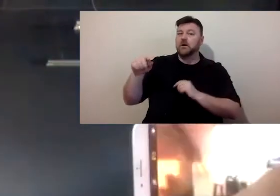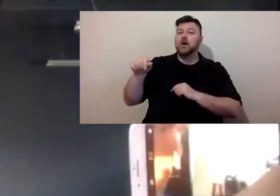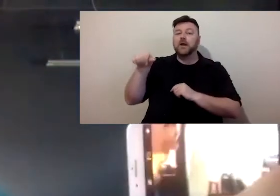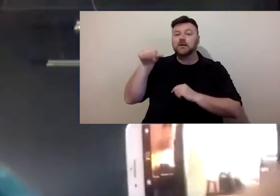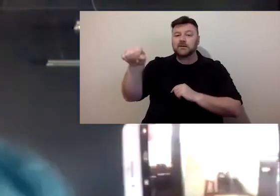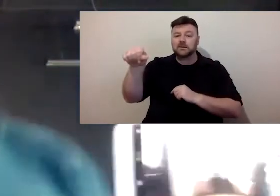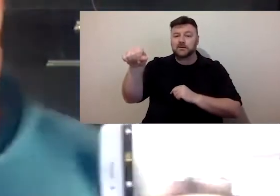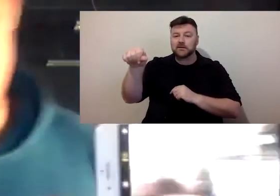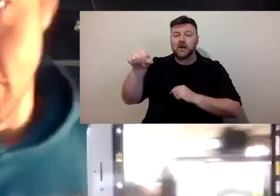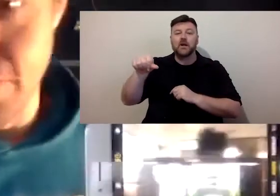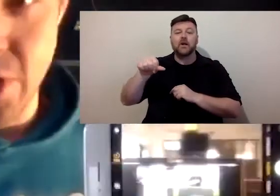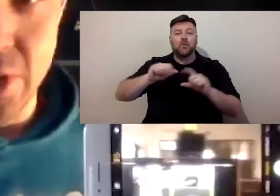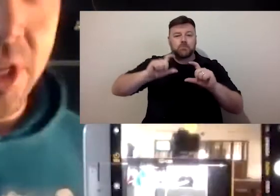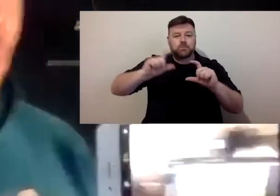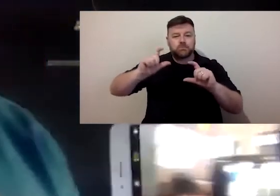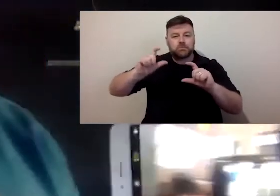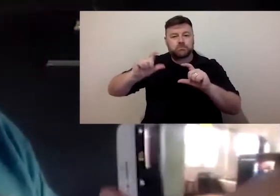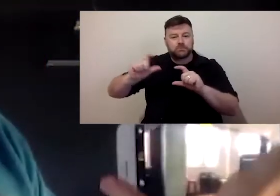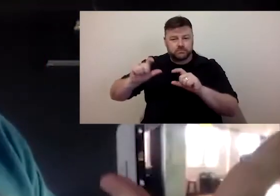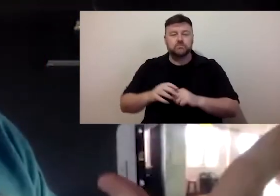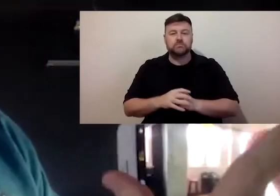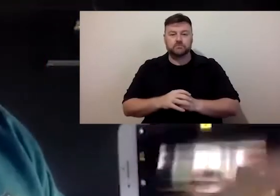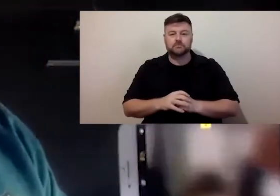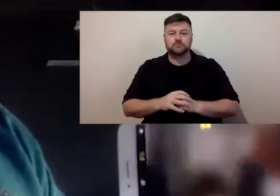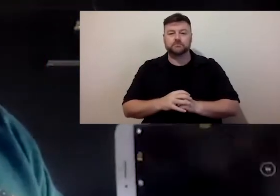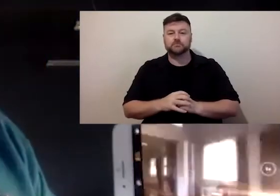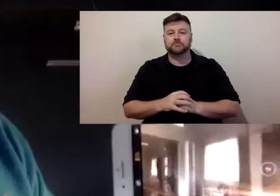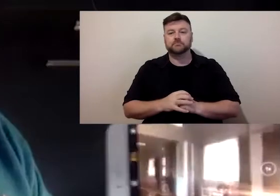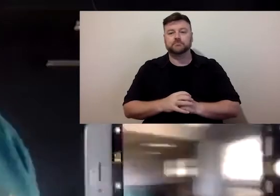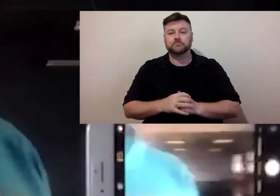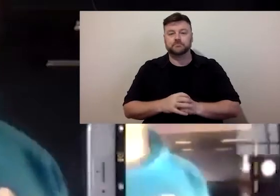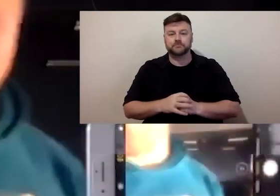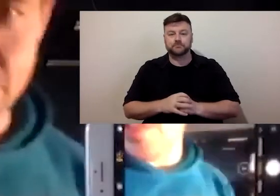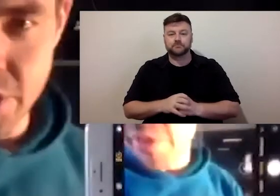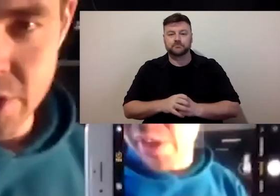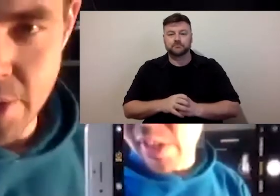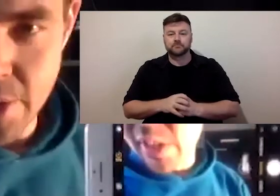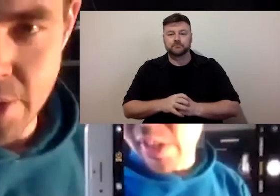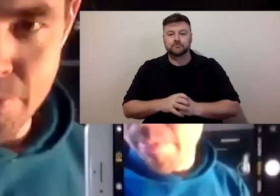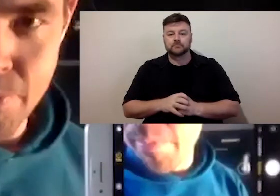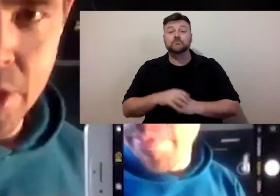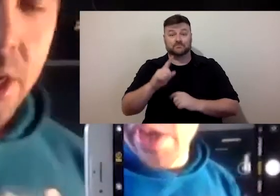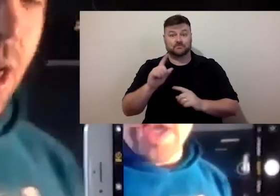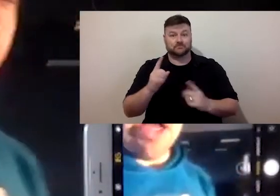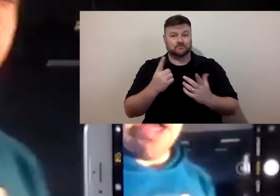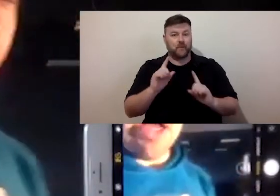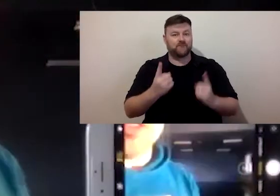take heaps of photo like that. So this is the first step.